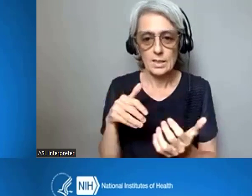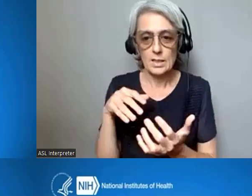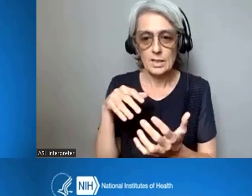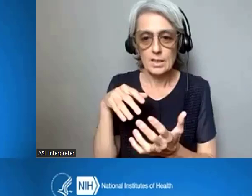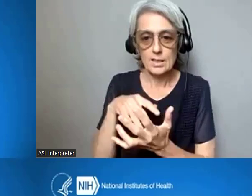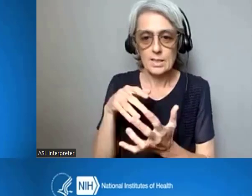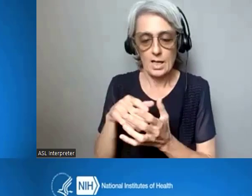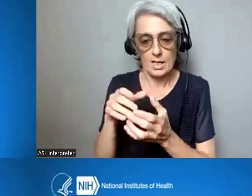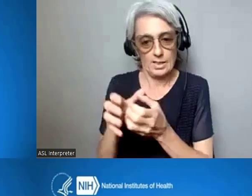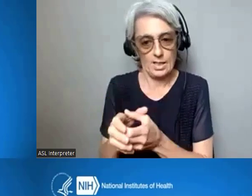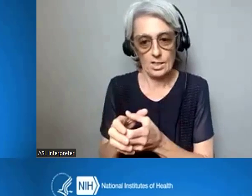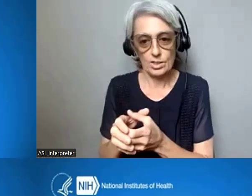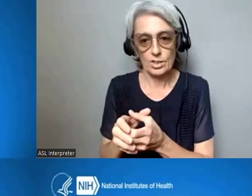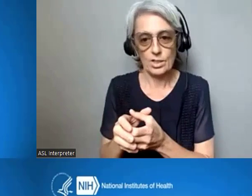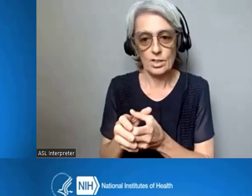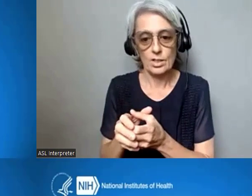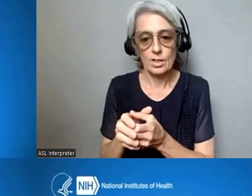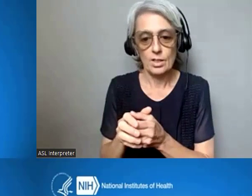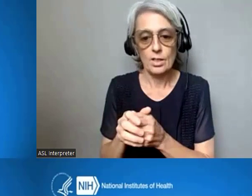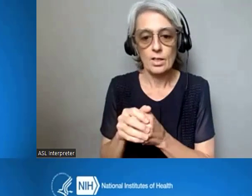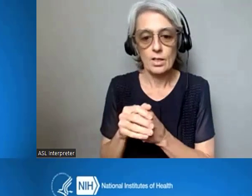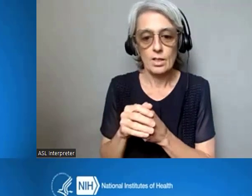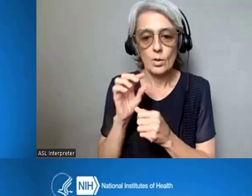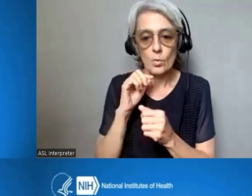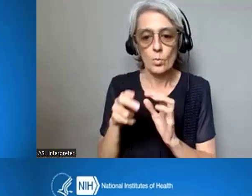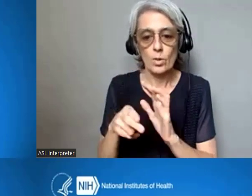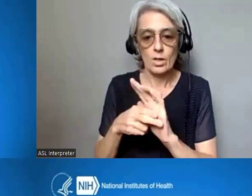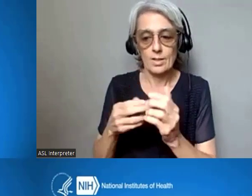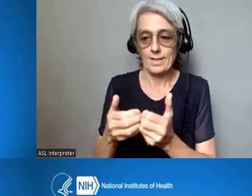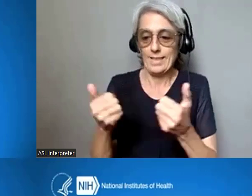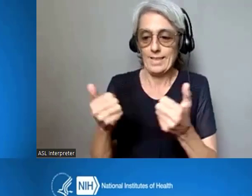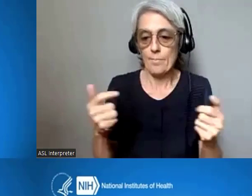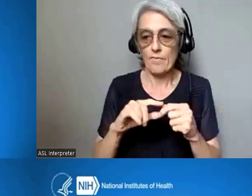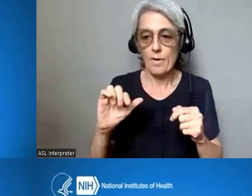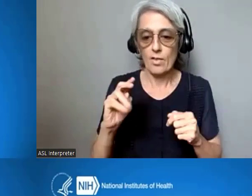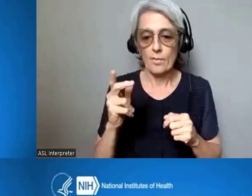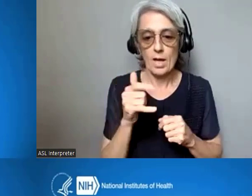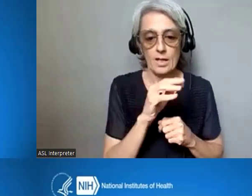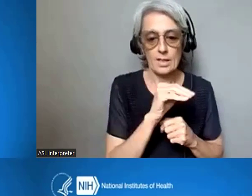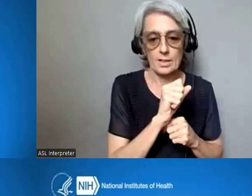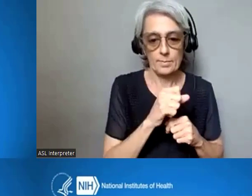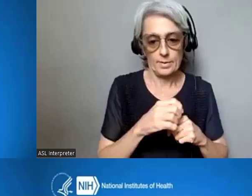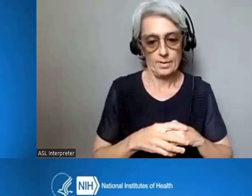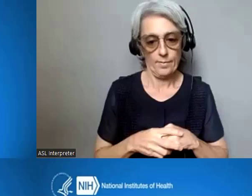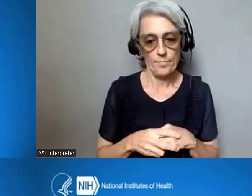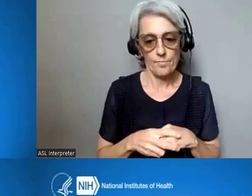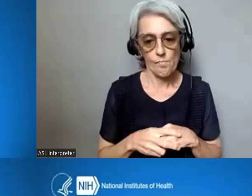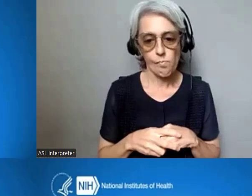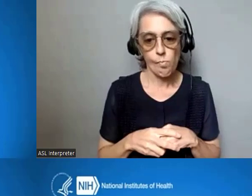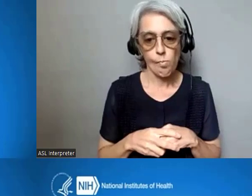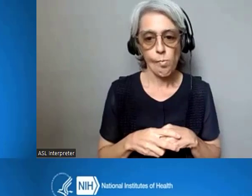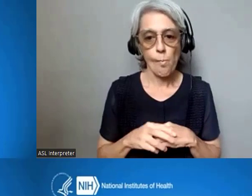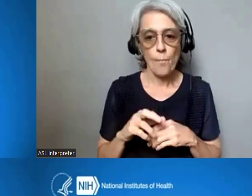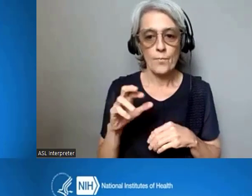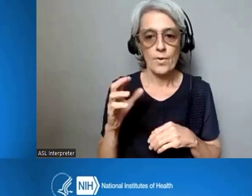through separately from other mechanisms, so that the R15 are considered relative